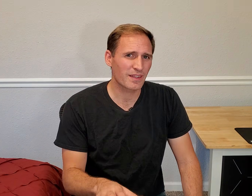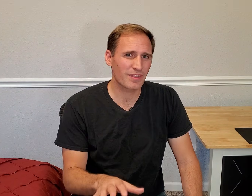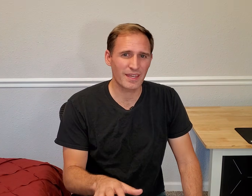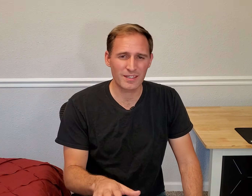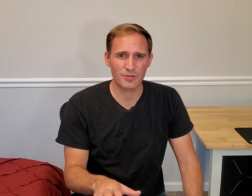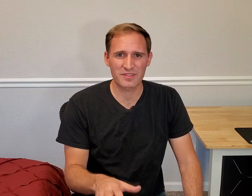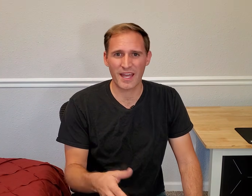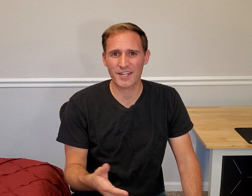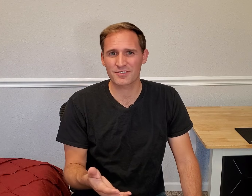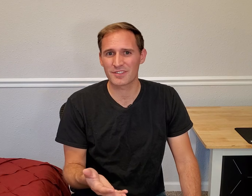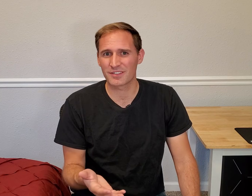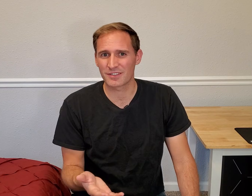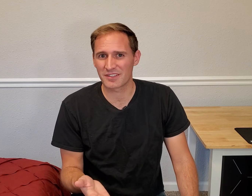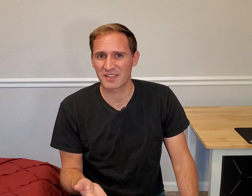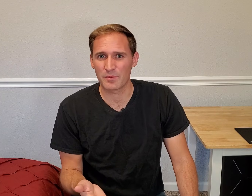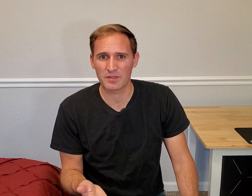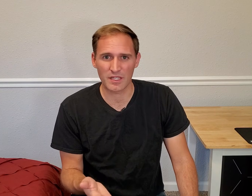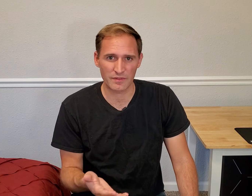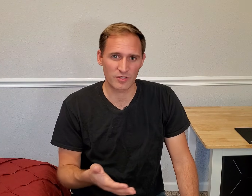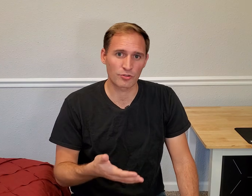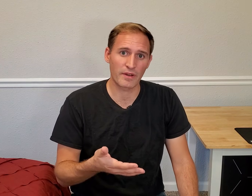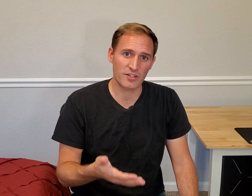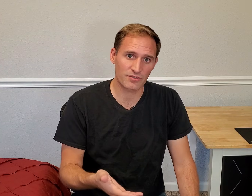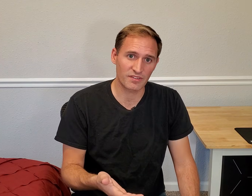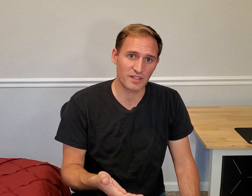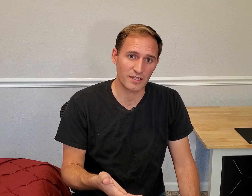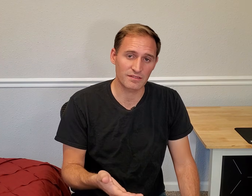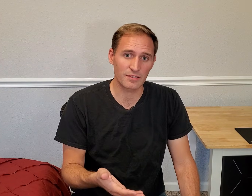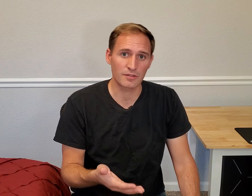quick, thank you is actually a good example of a directional sign so